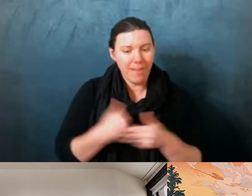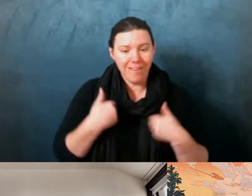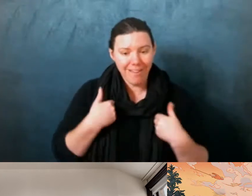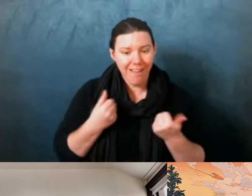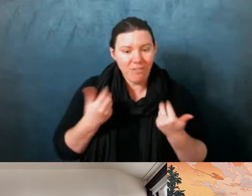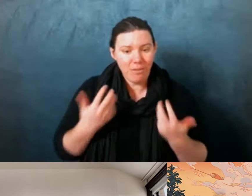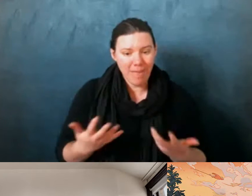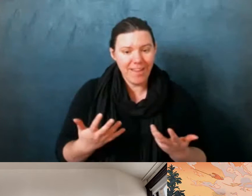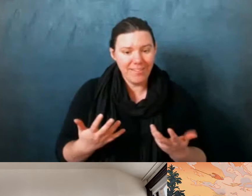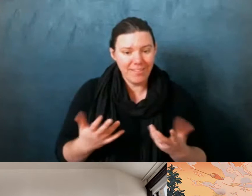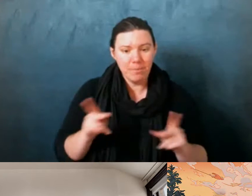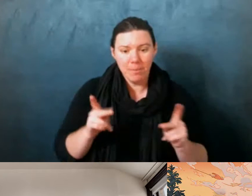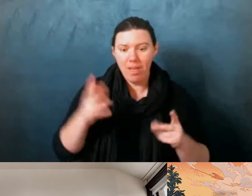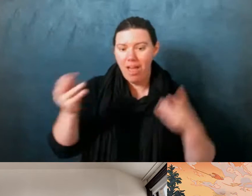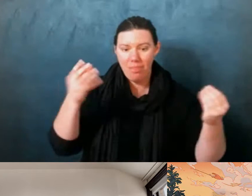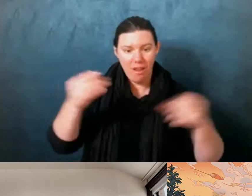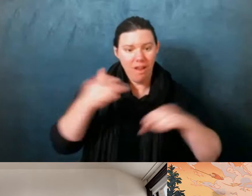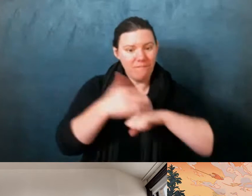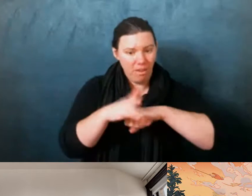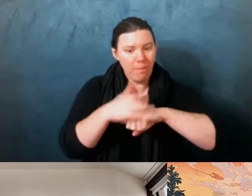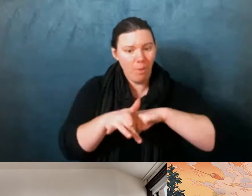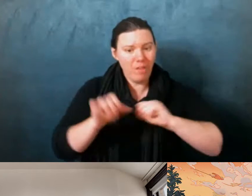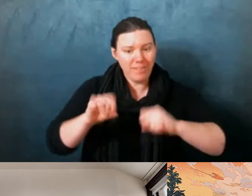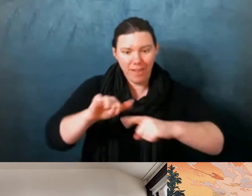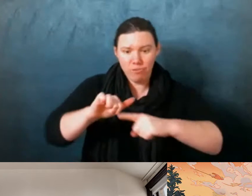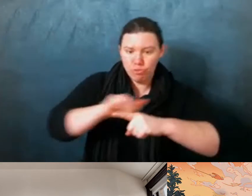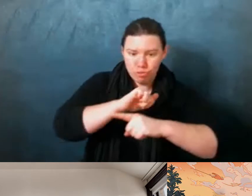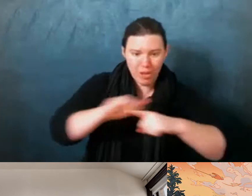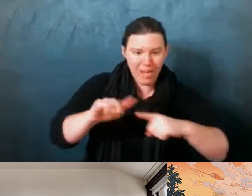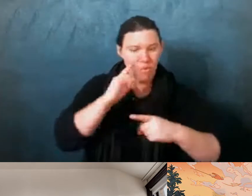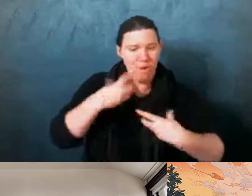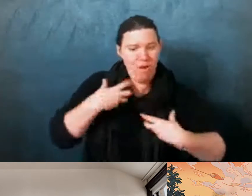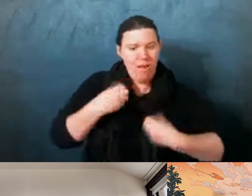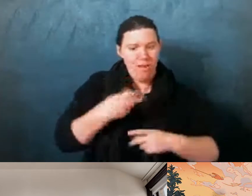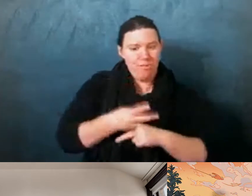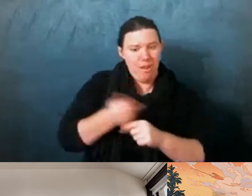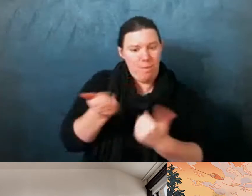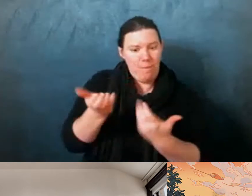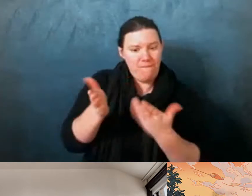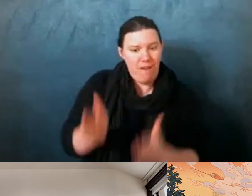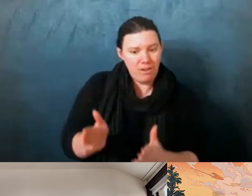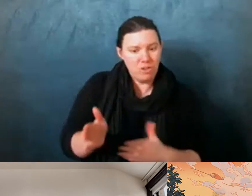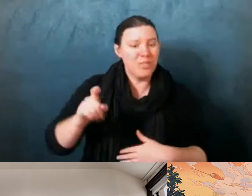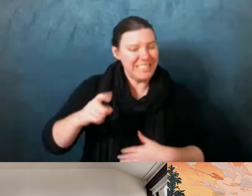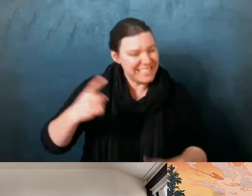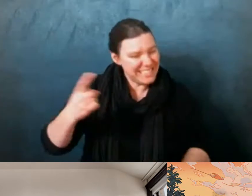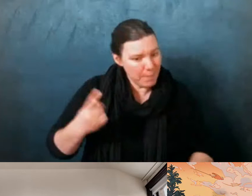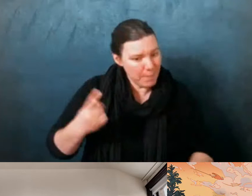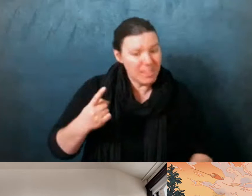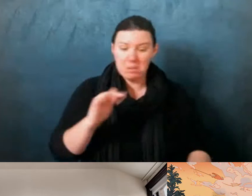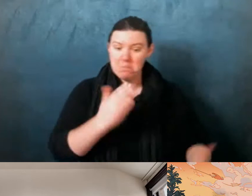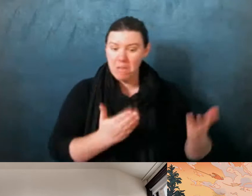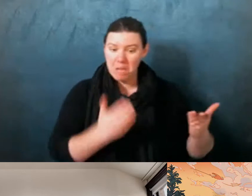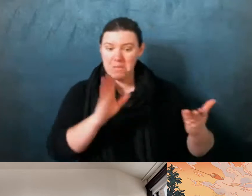We need some kind of an emphasis like this bill represents, to encourage people to do that sort of training.